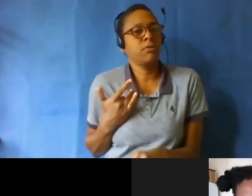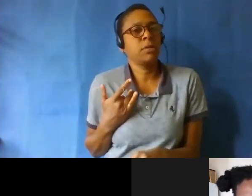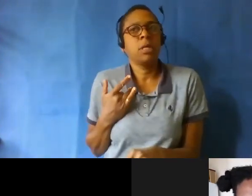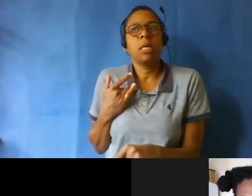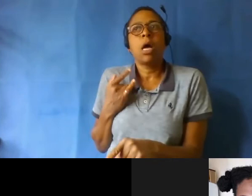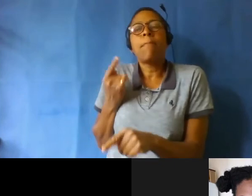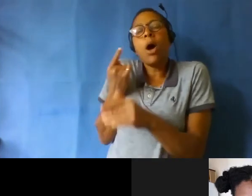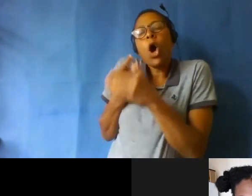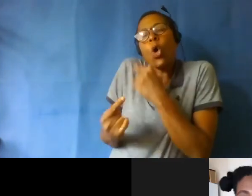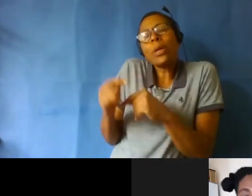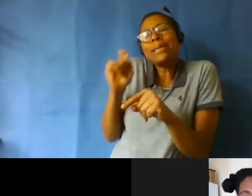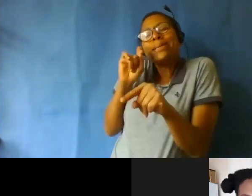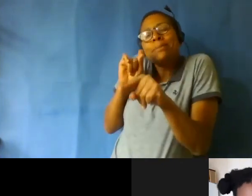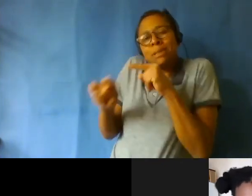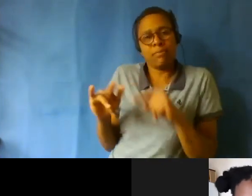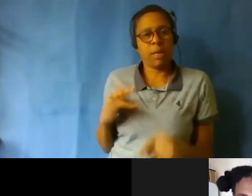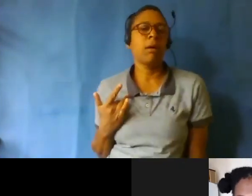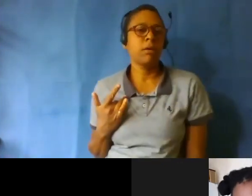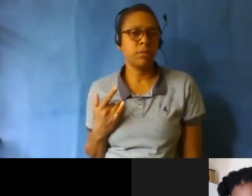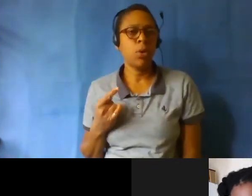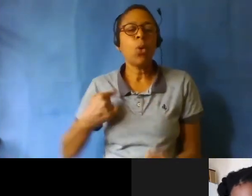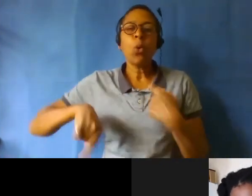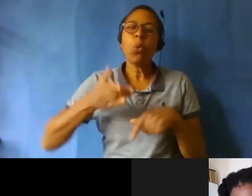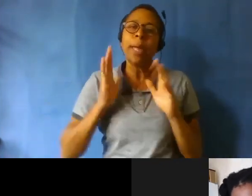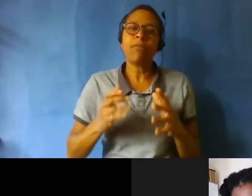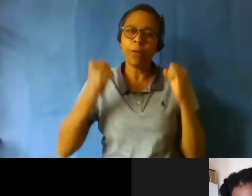to lives that are mattering we must also include those that have disabilities we